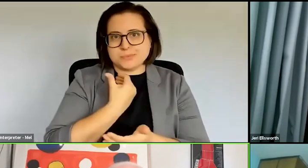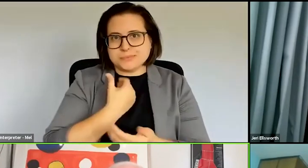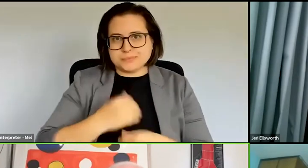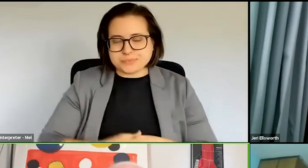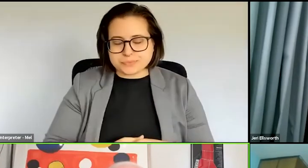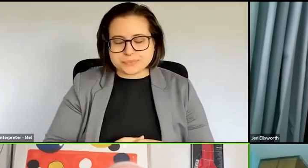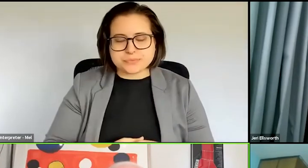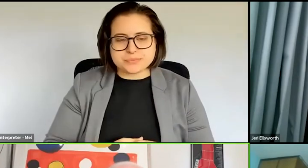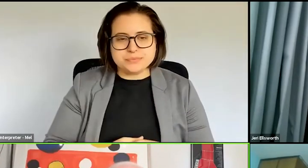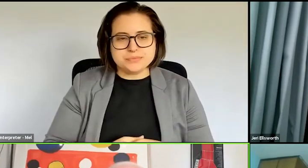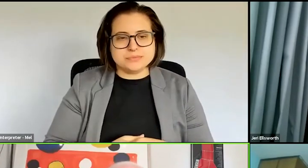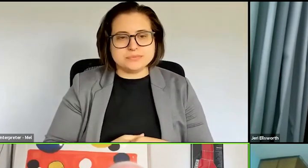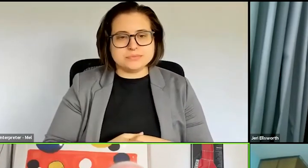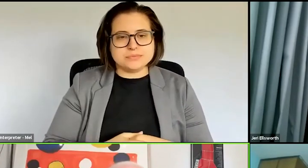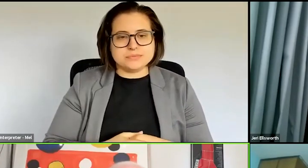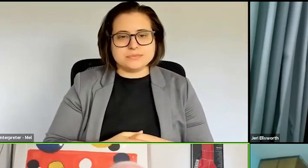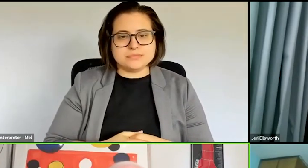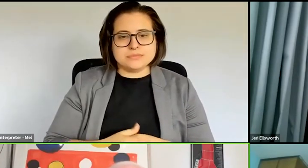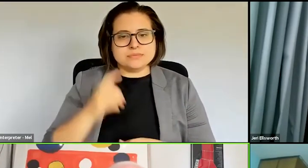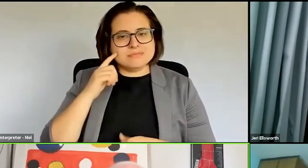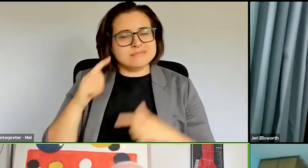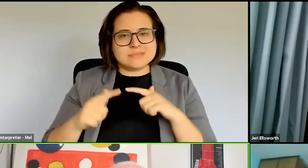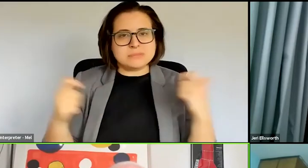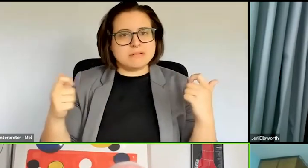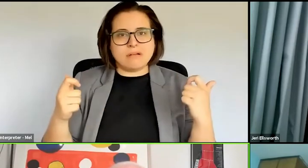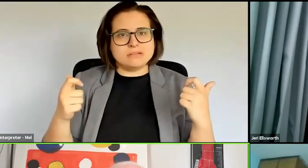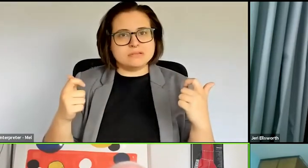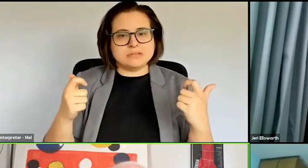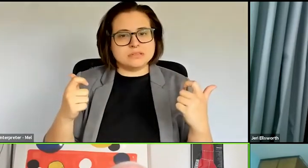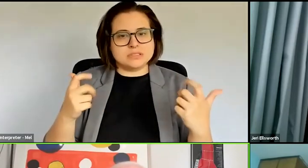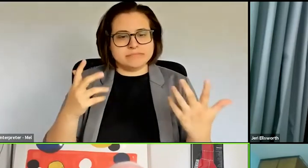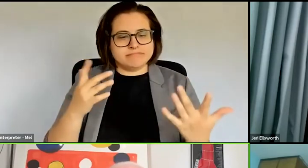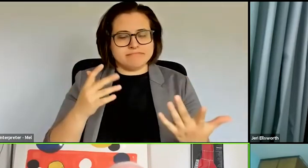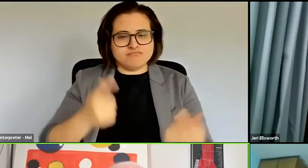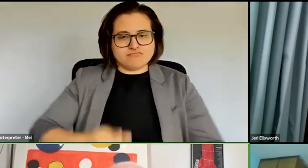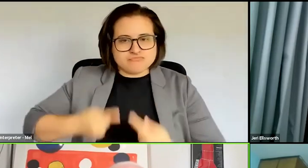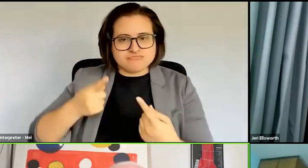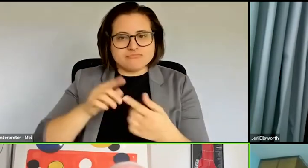and I think this notion that teams have to agree on something, and a focus group has to like it,